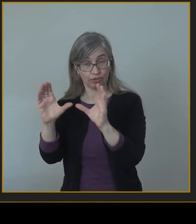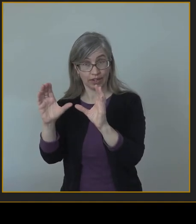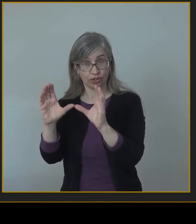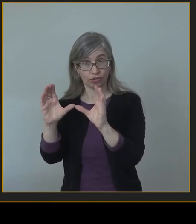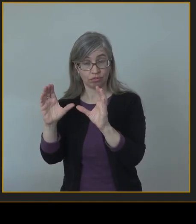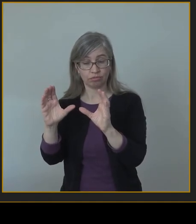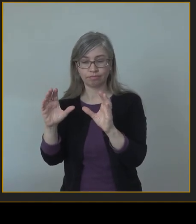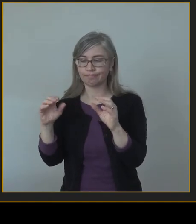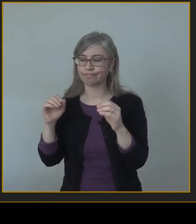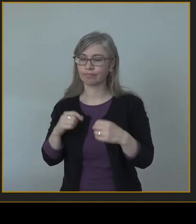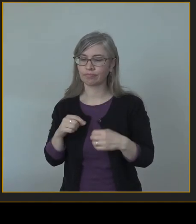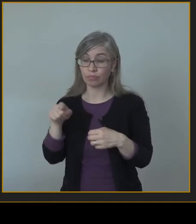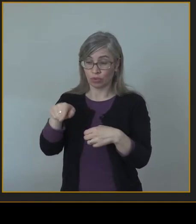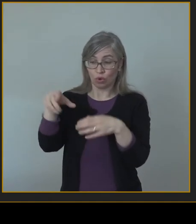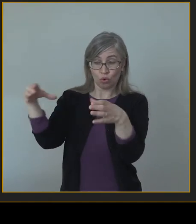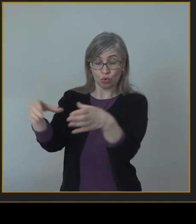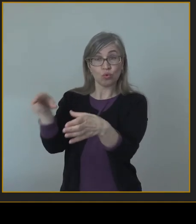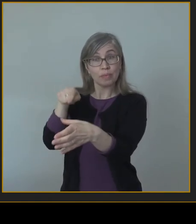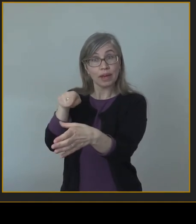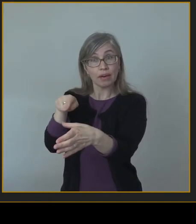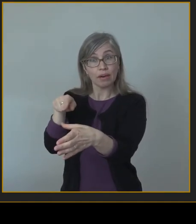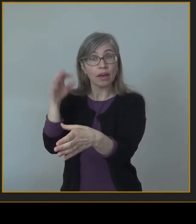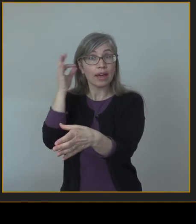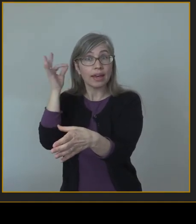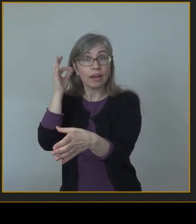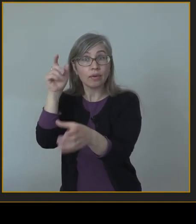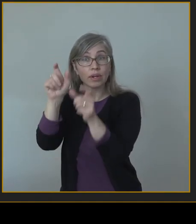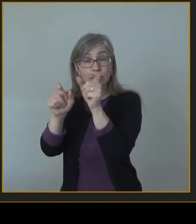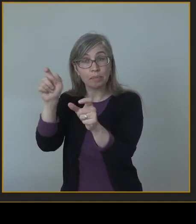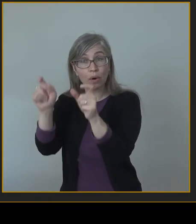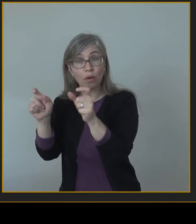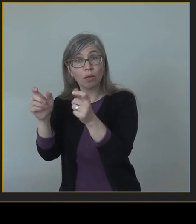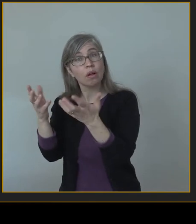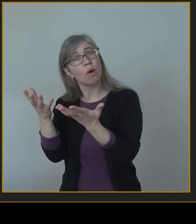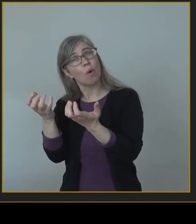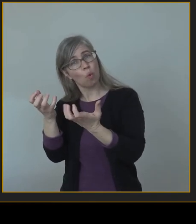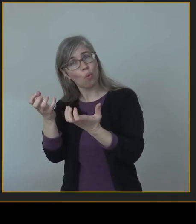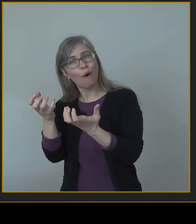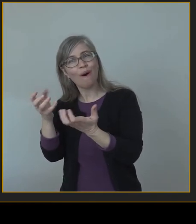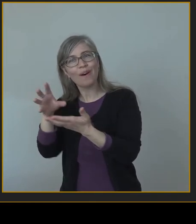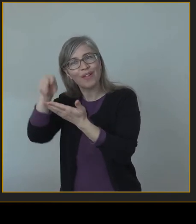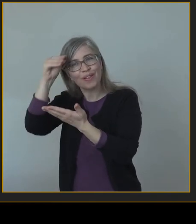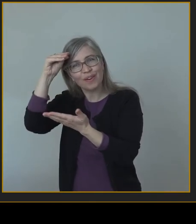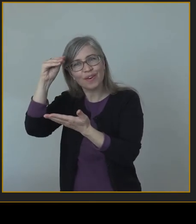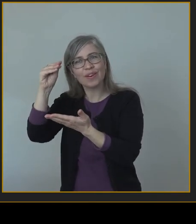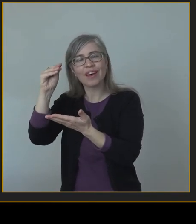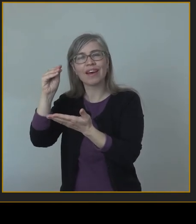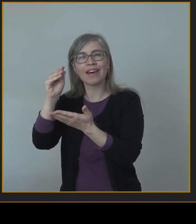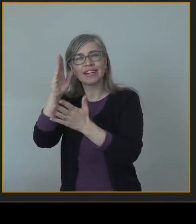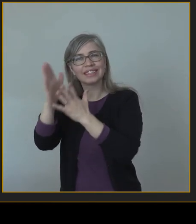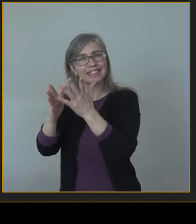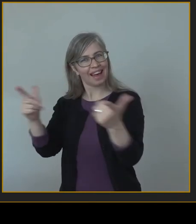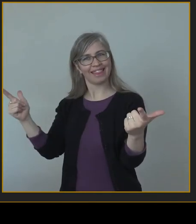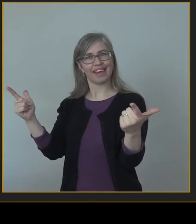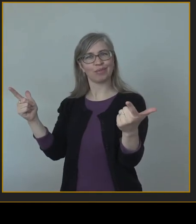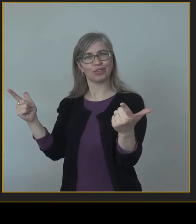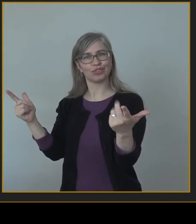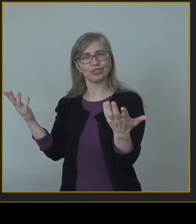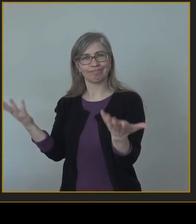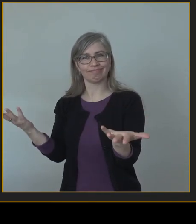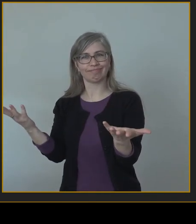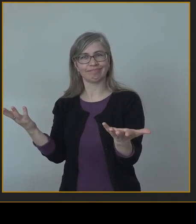and another group are hearing people who are increasingly wanting to learn KSL